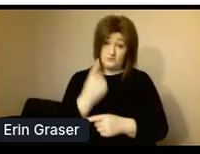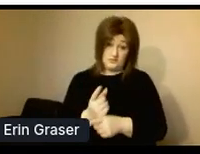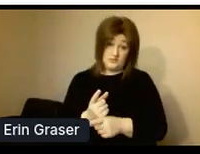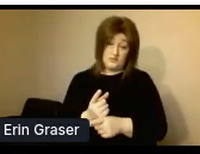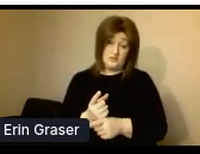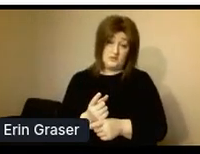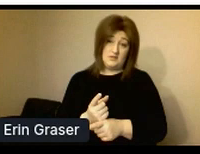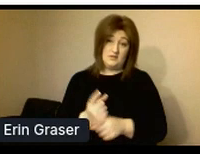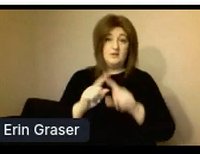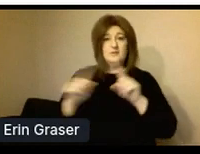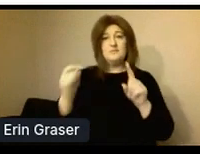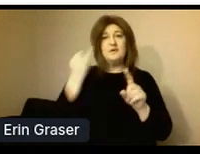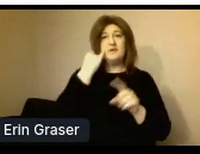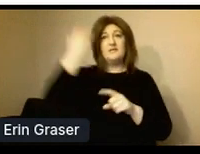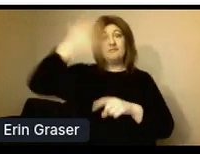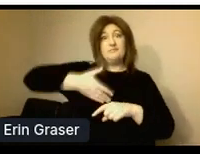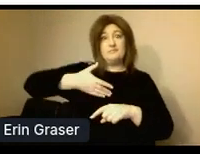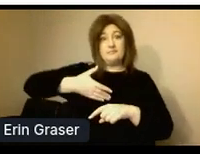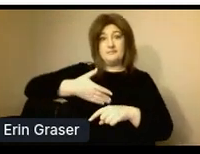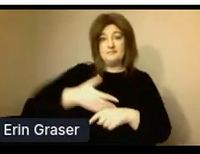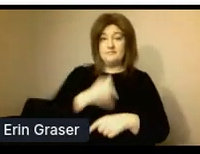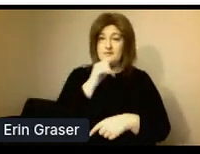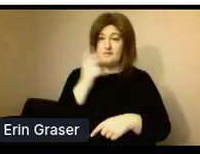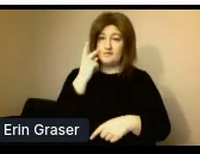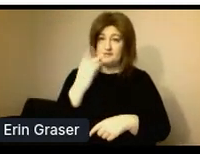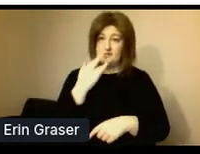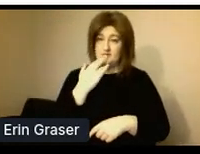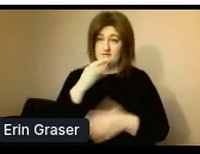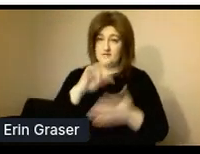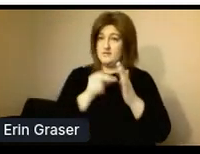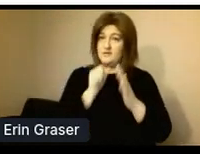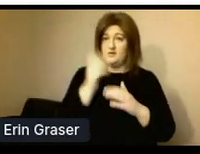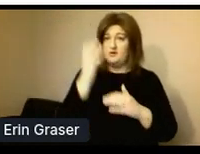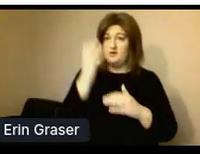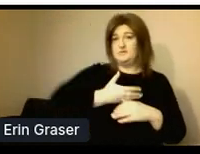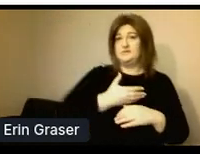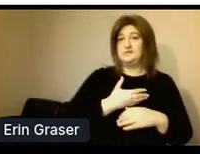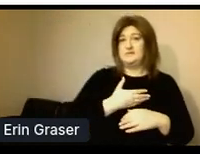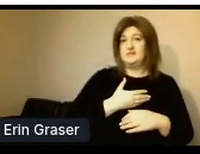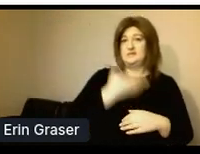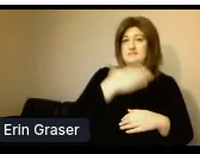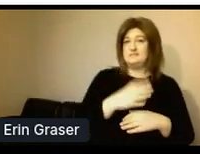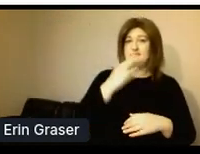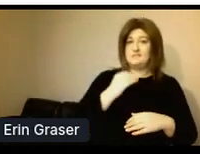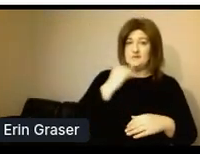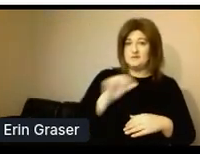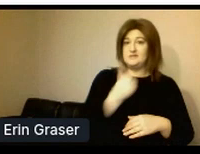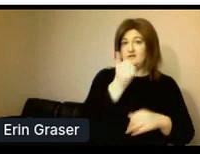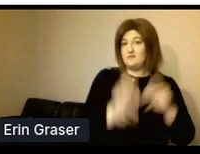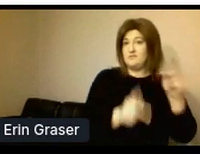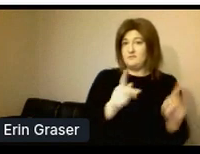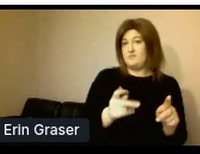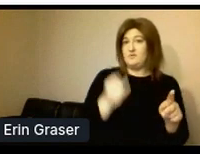But if you don't see color, you don't see the experiences of other people who have been marginalized